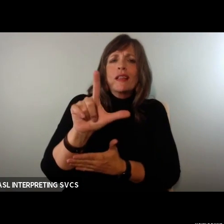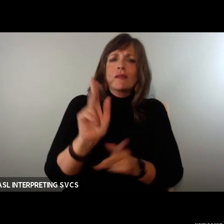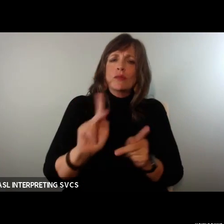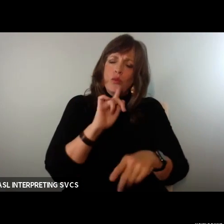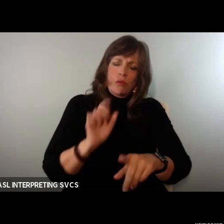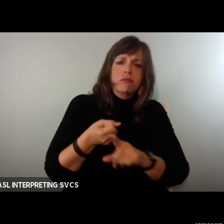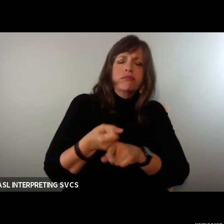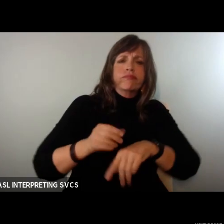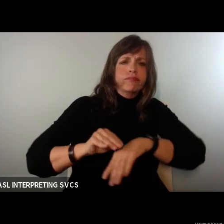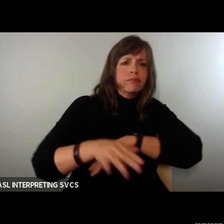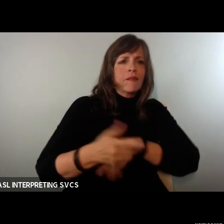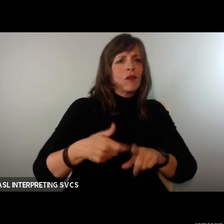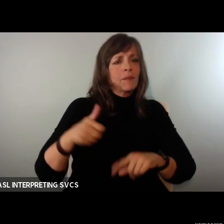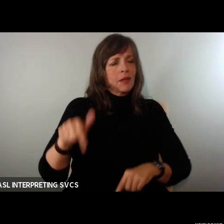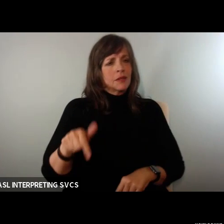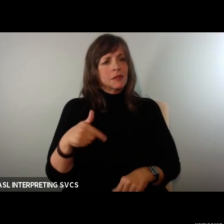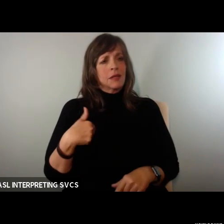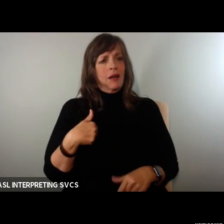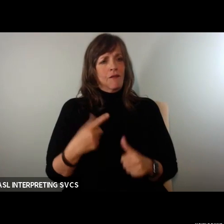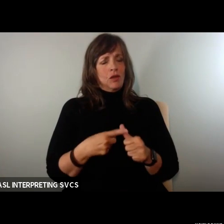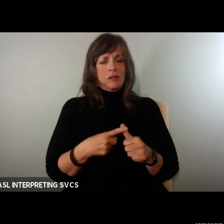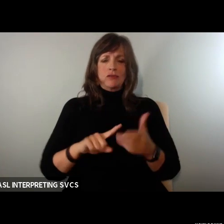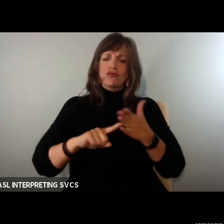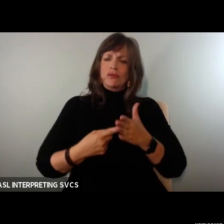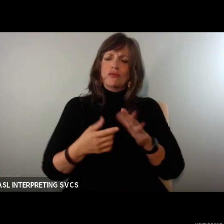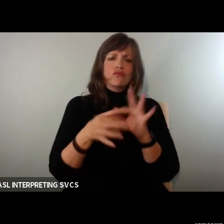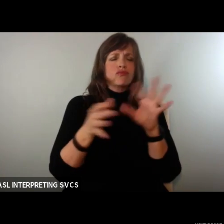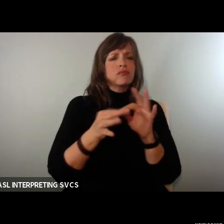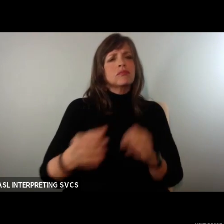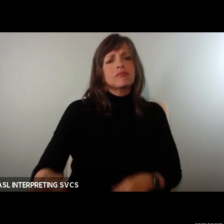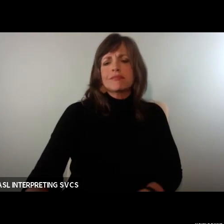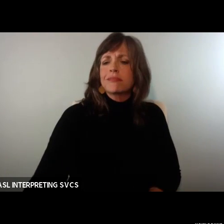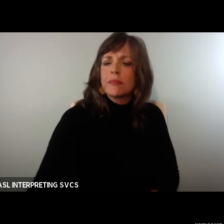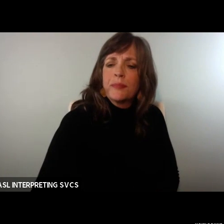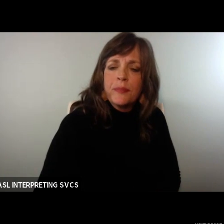that I'm here to be a support but of course this is not legal advice